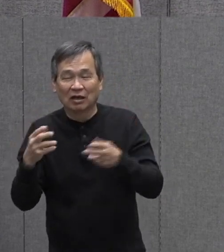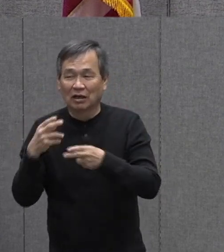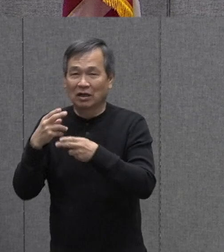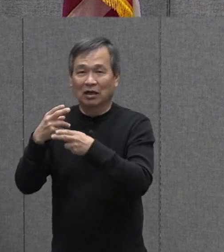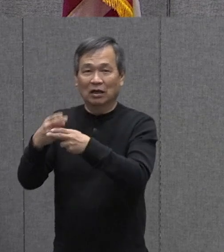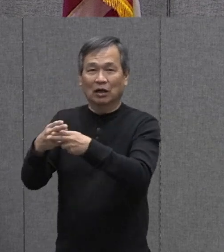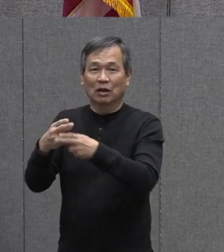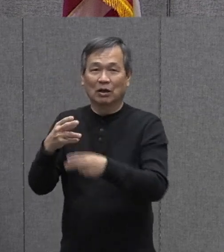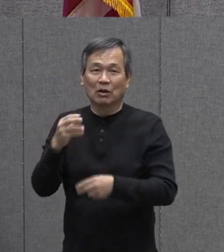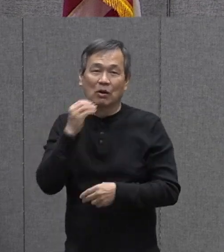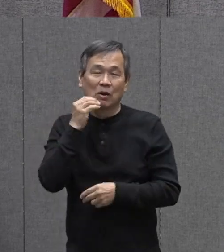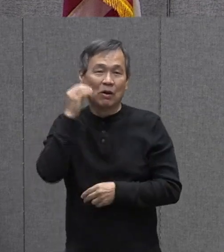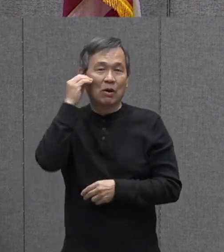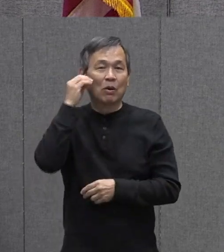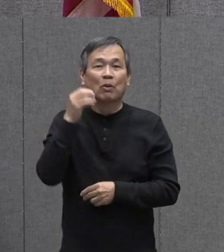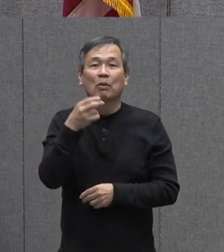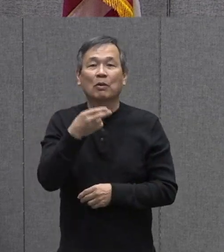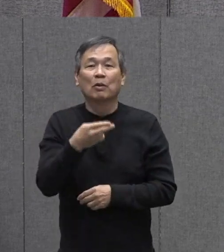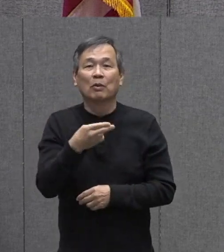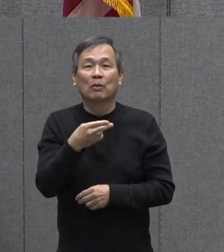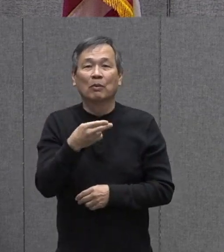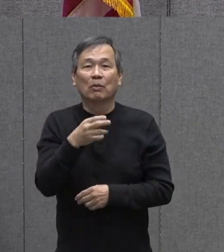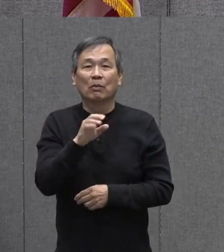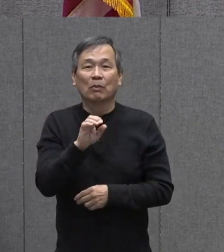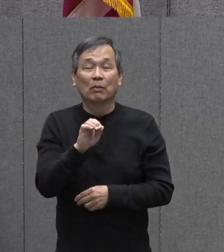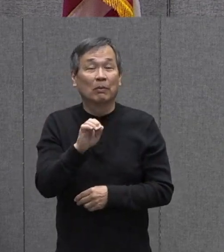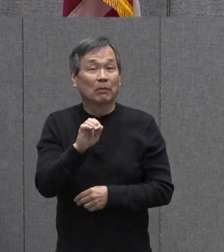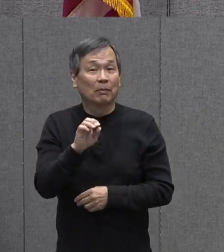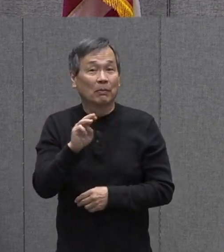h-o-m-e.